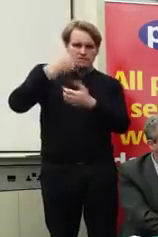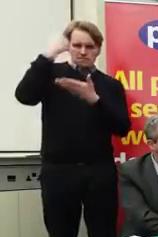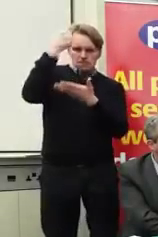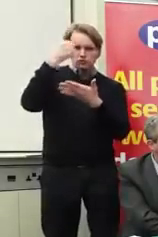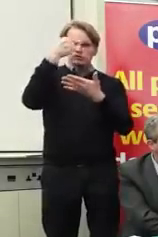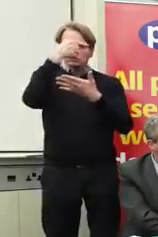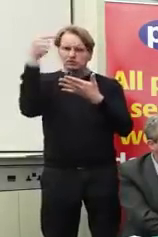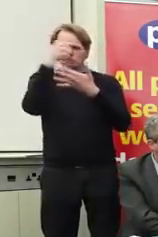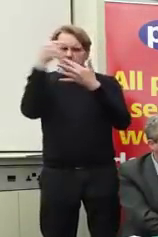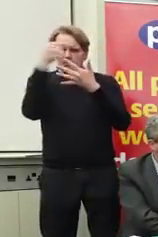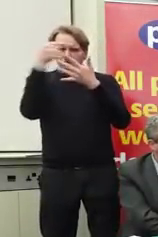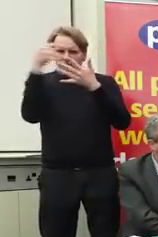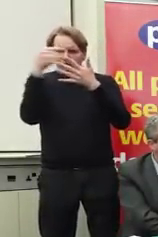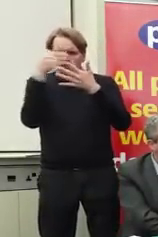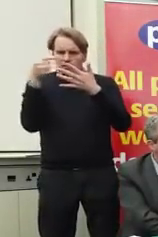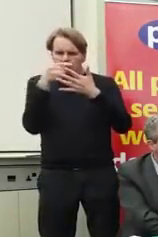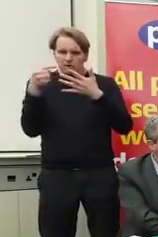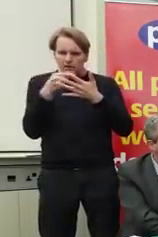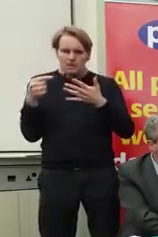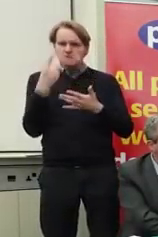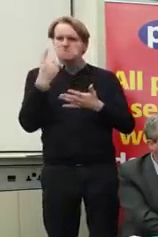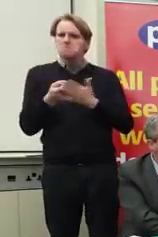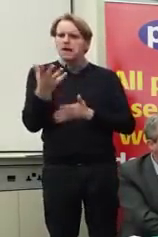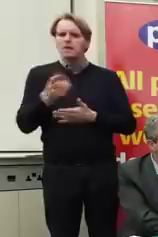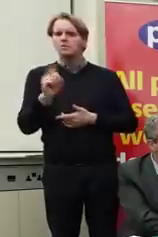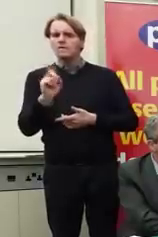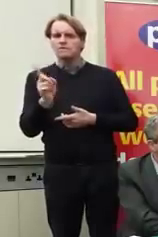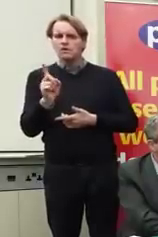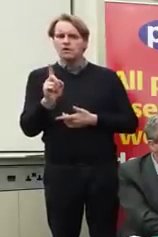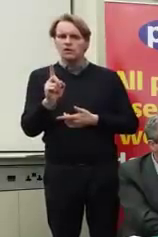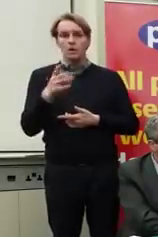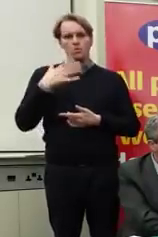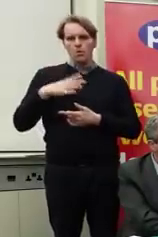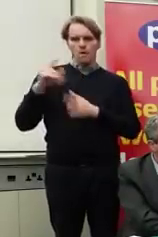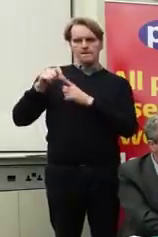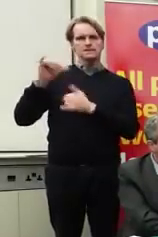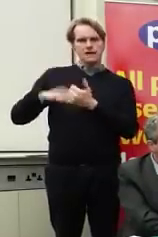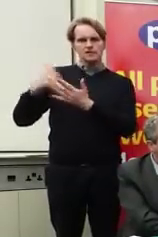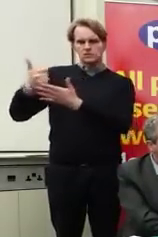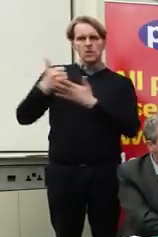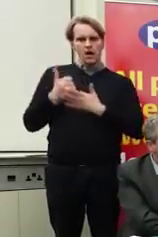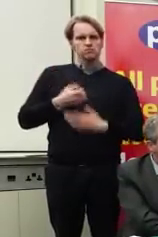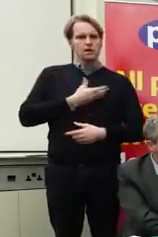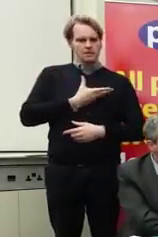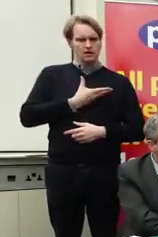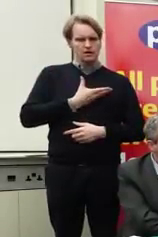across all departments is in that way you know we that we have a reputation of